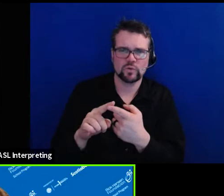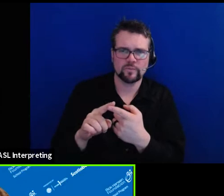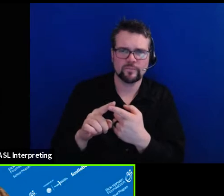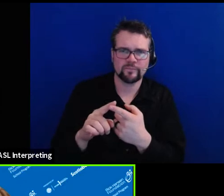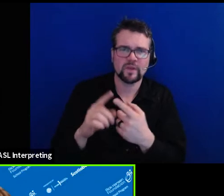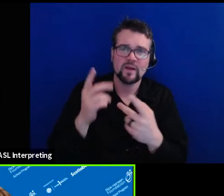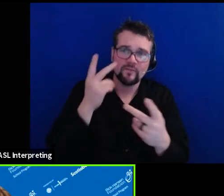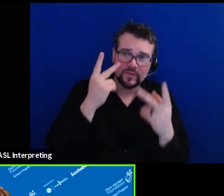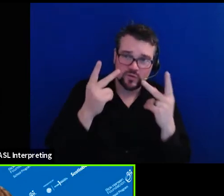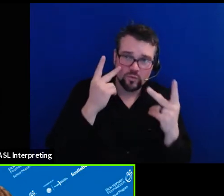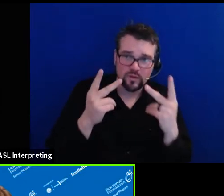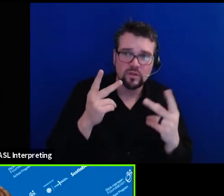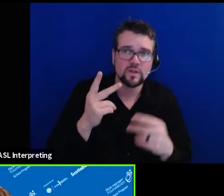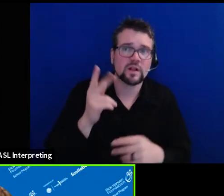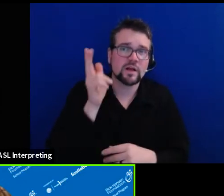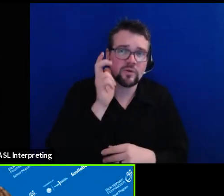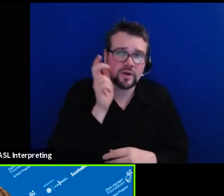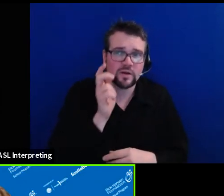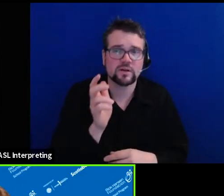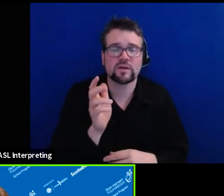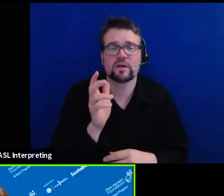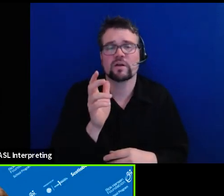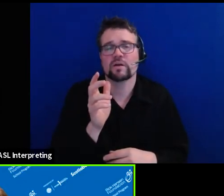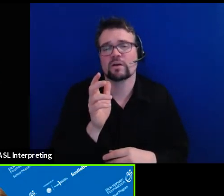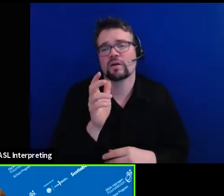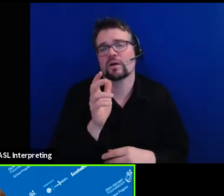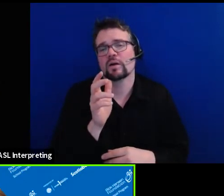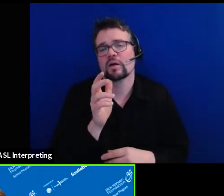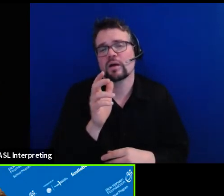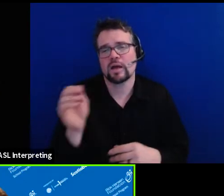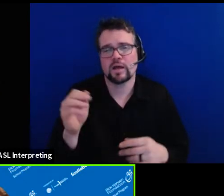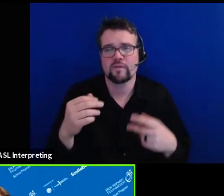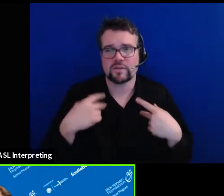DISABILITIES, IMPAIRMENTS. AND SO WE'RE NOT NECESSARILY